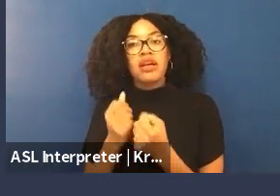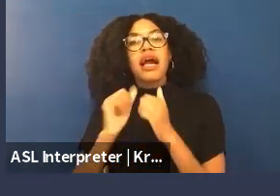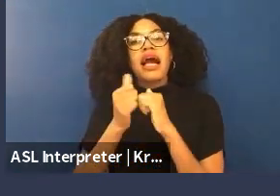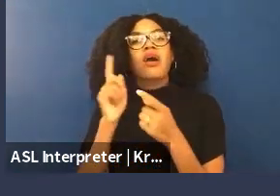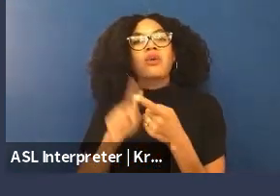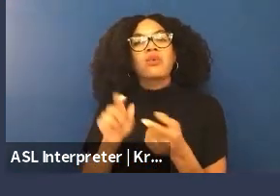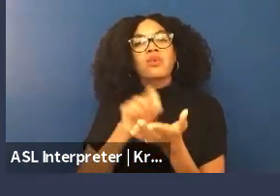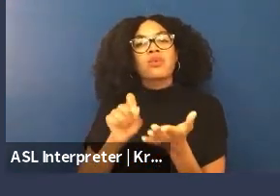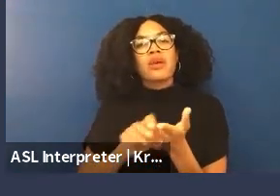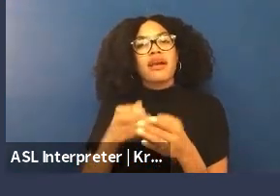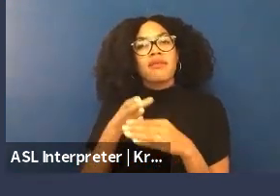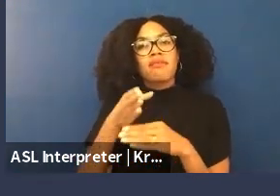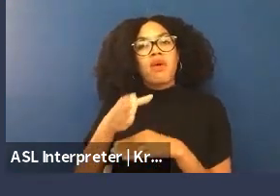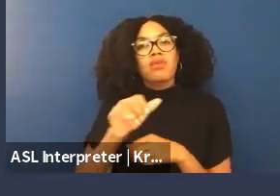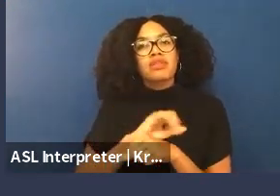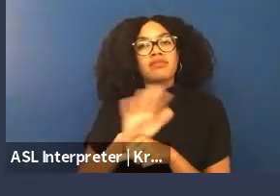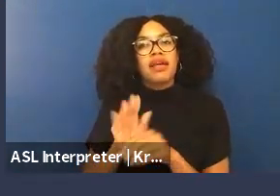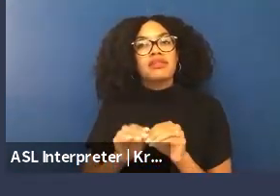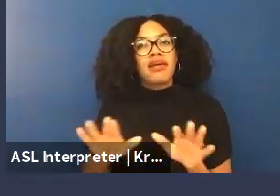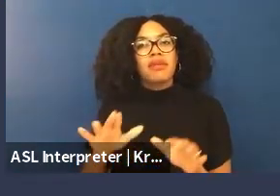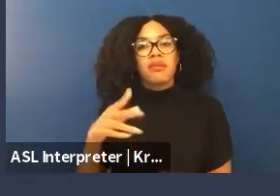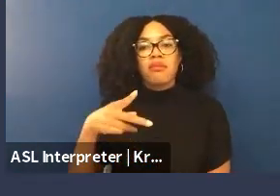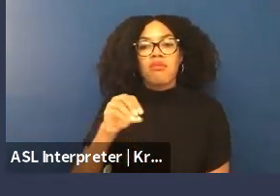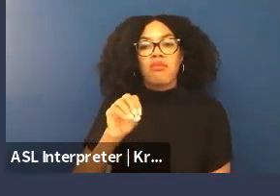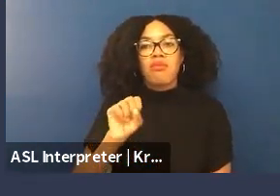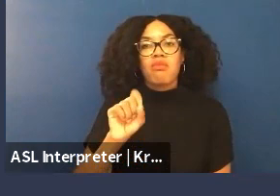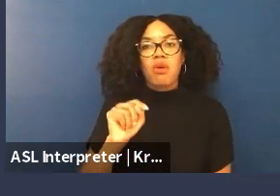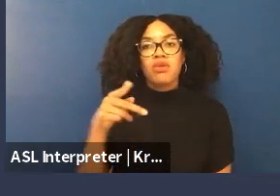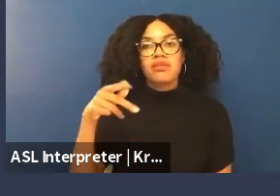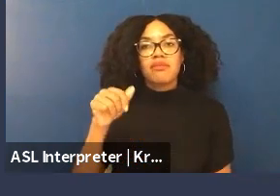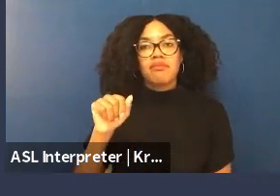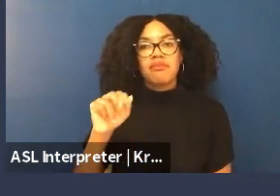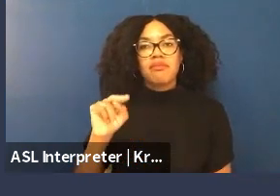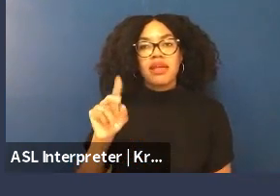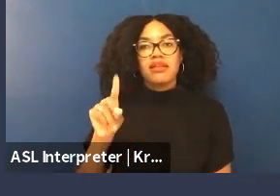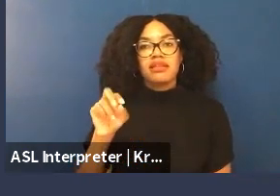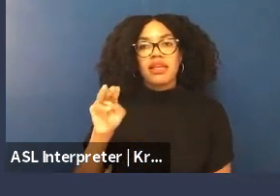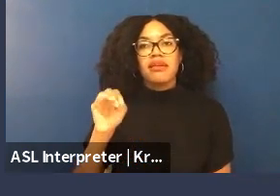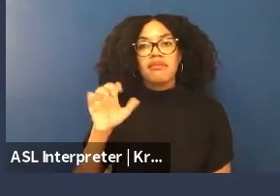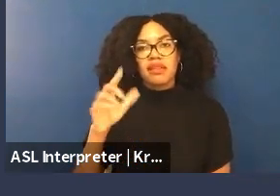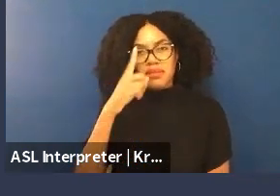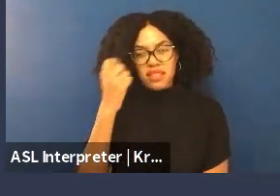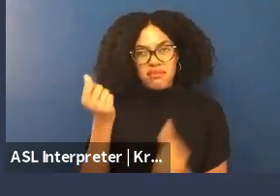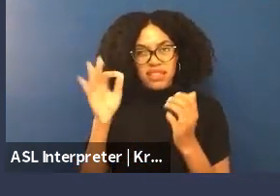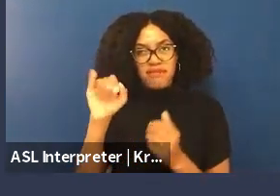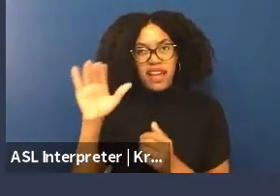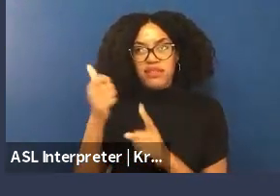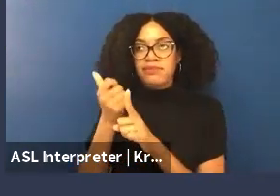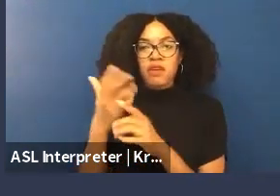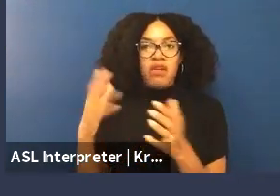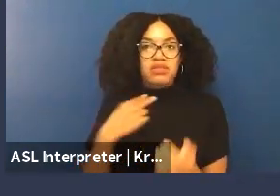because there's a lot of faculty who just got stuck. And so I guess, if I were to describe my